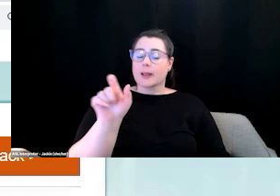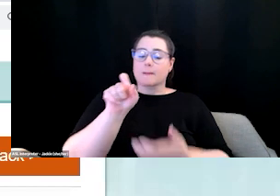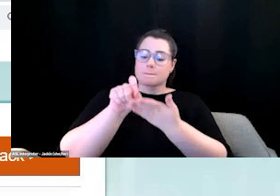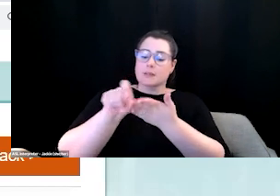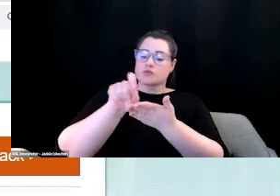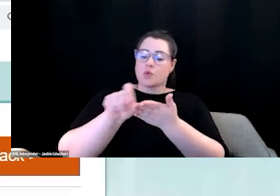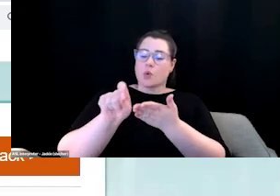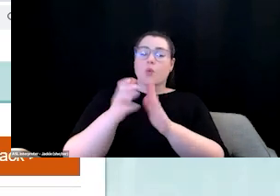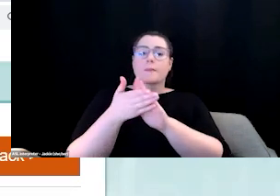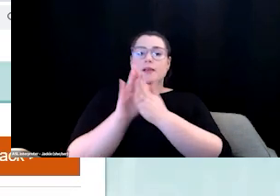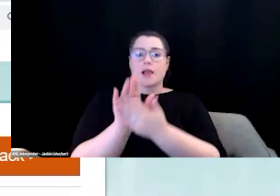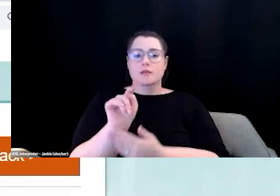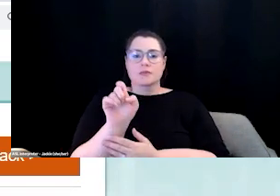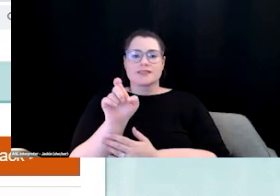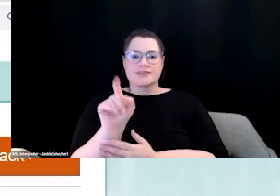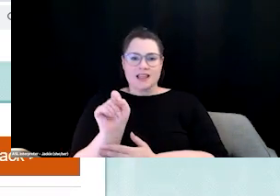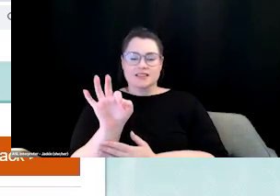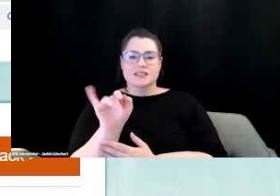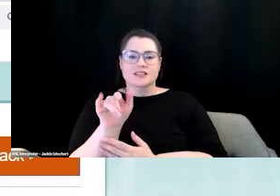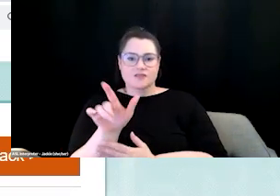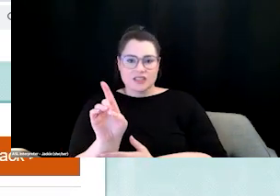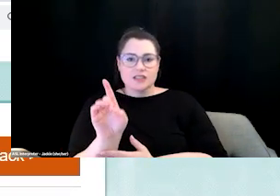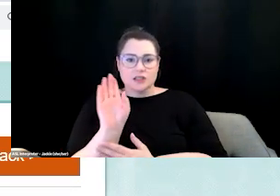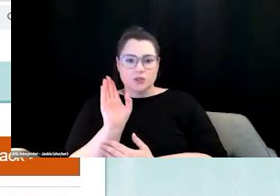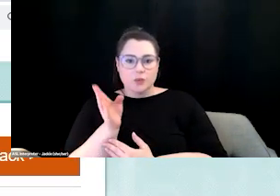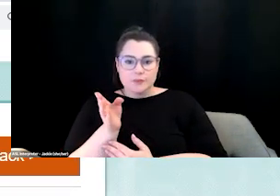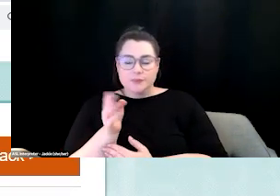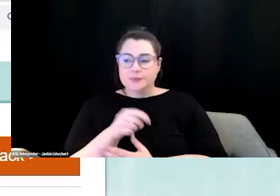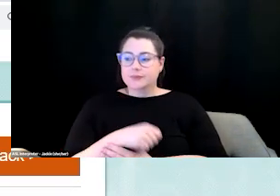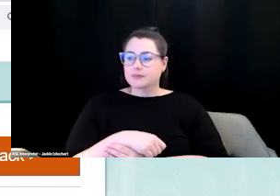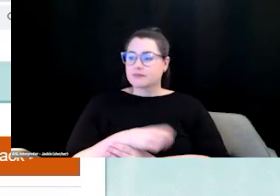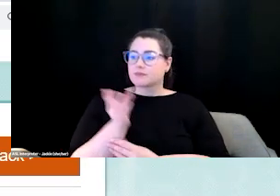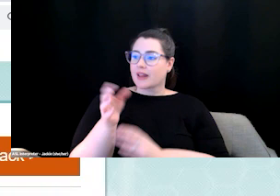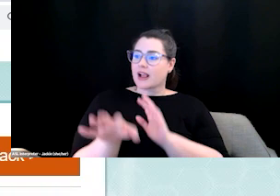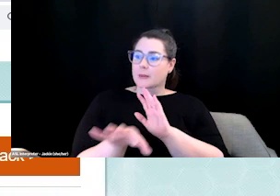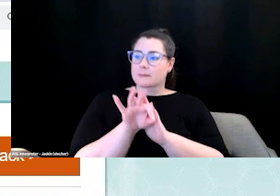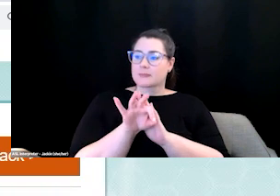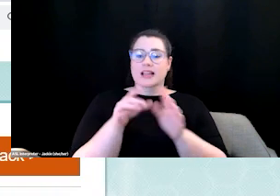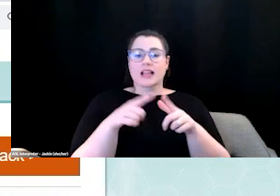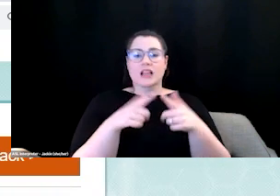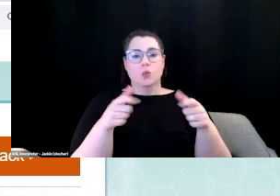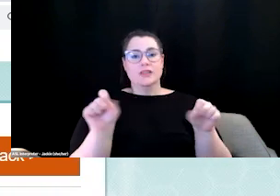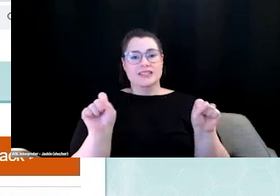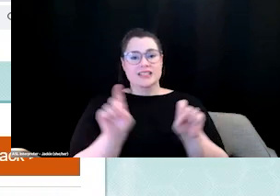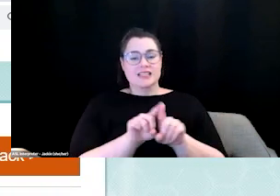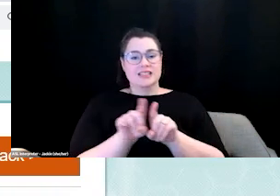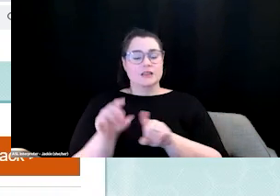Where to Apply, so right here, I selected Linguistics as my primary program. But what if my proposal crosses disciplines,